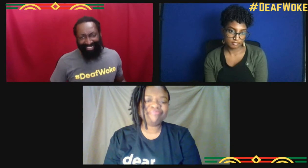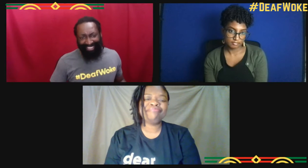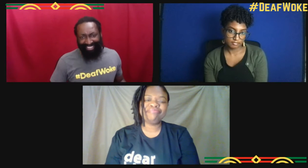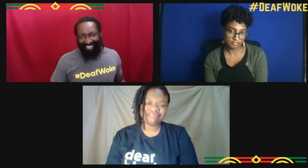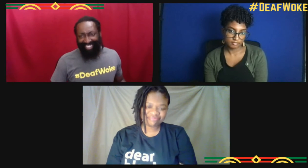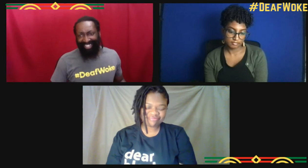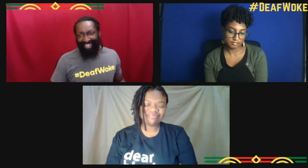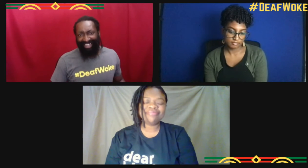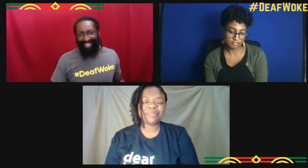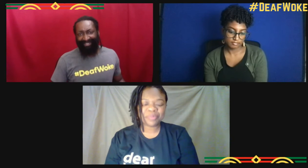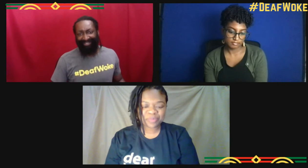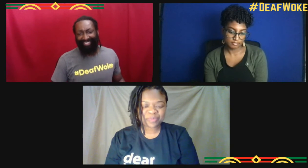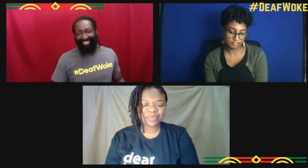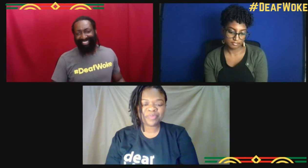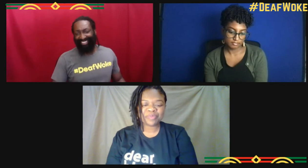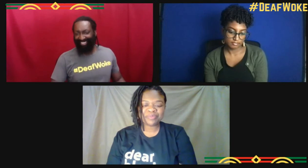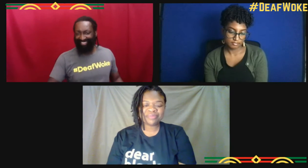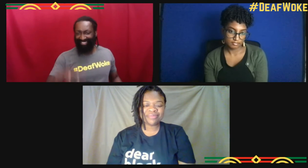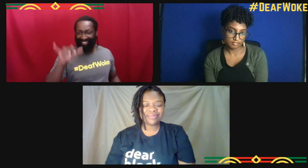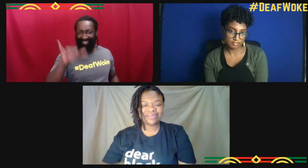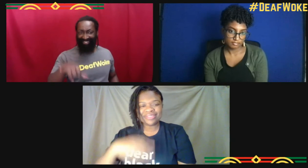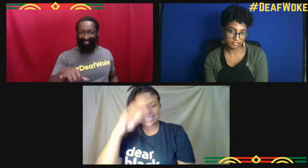You know, let them hear you.